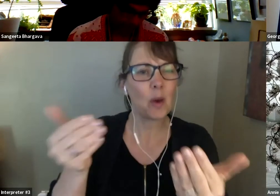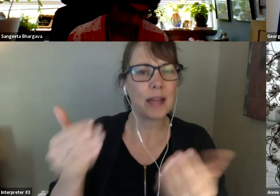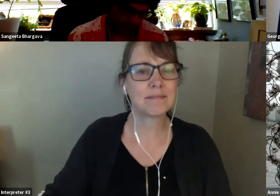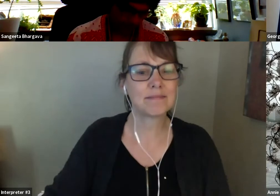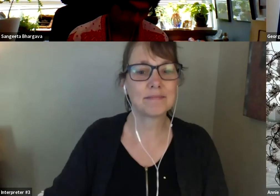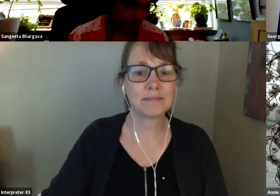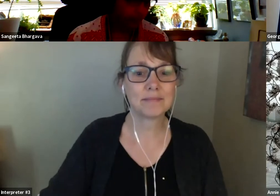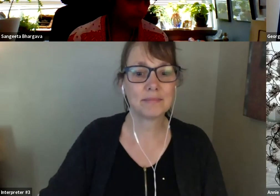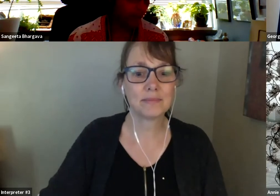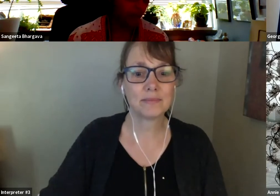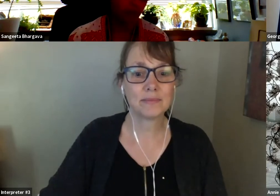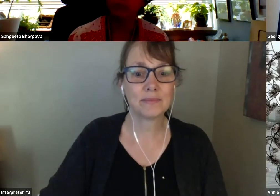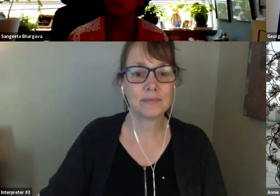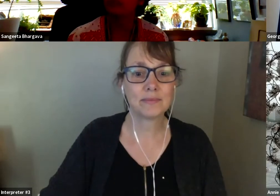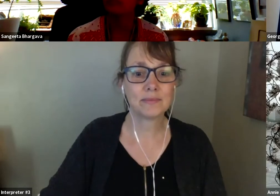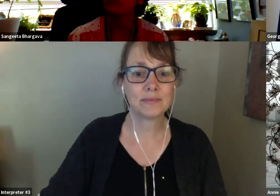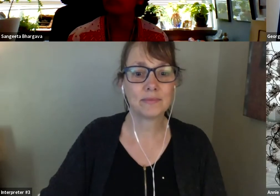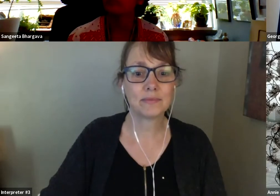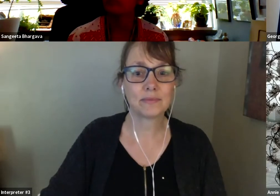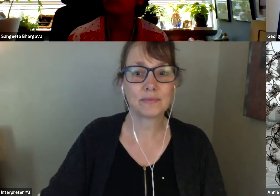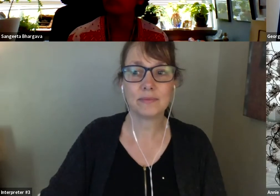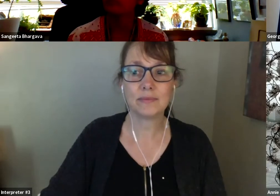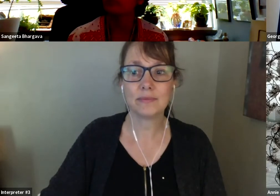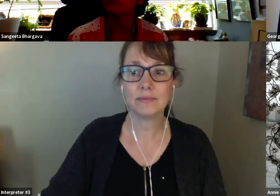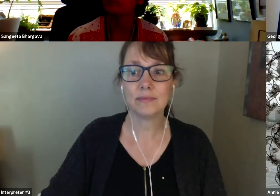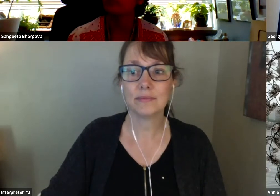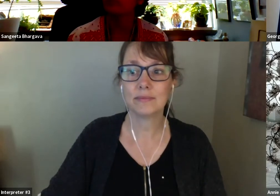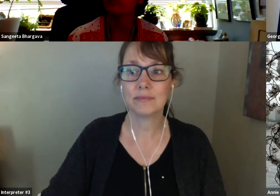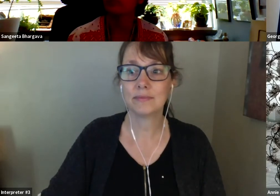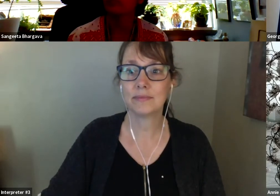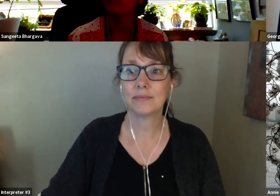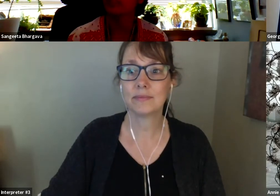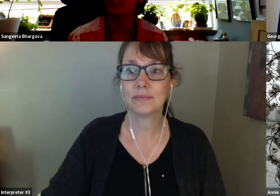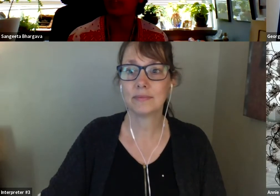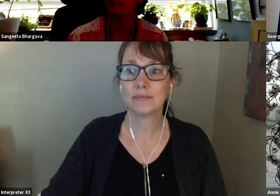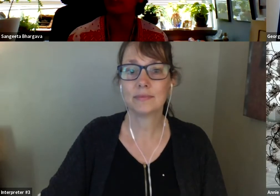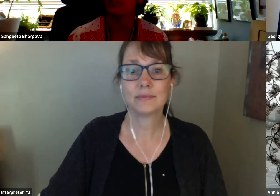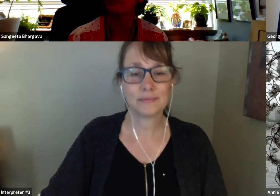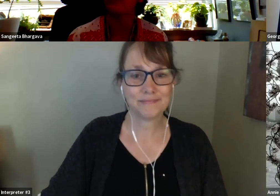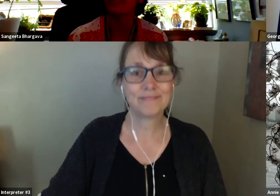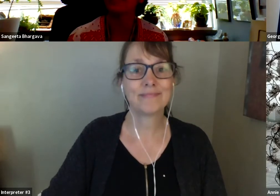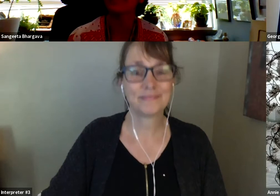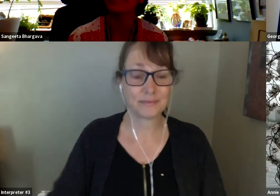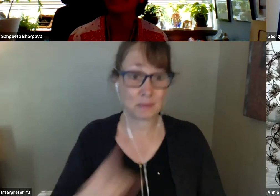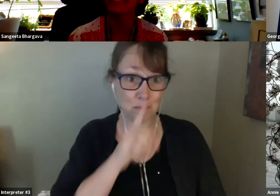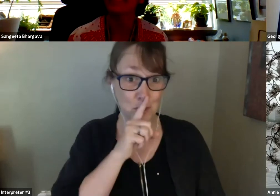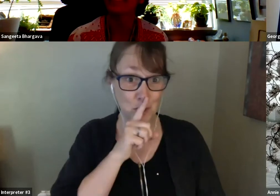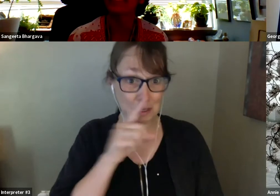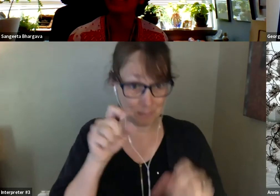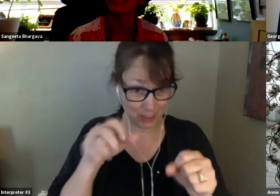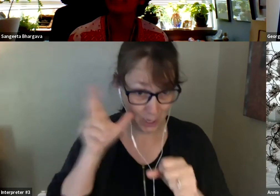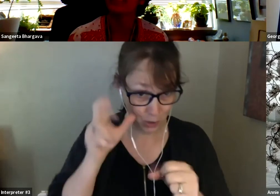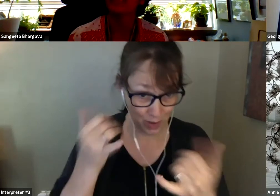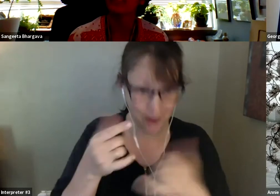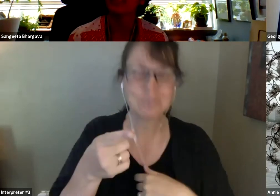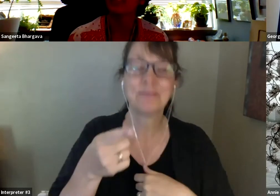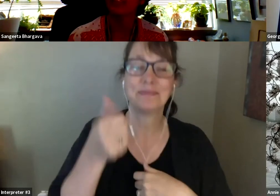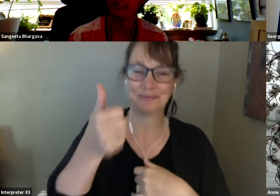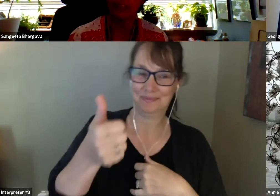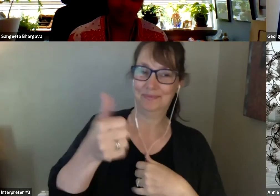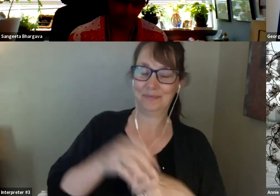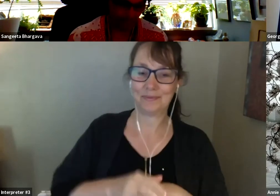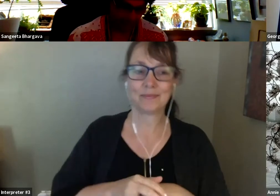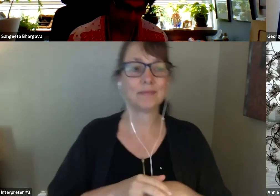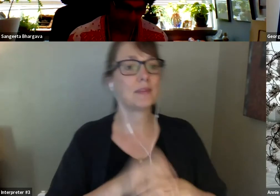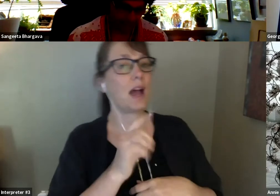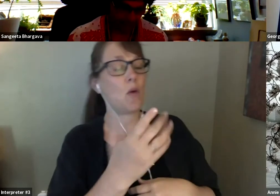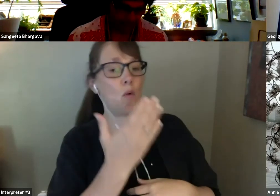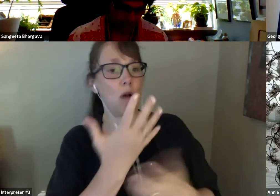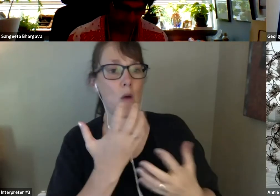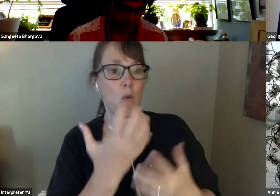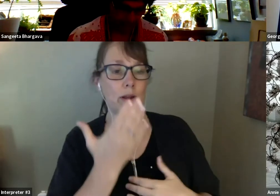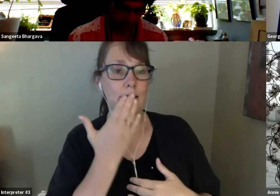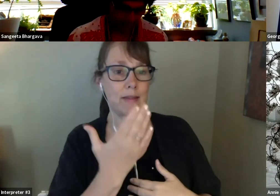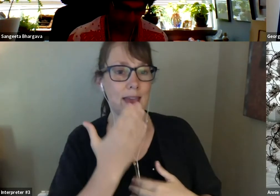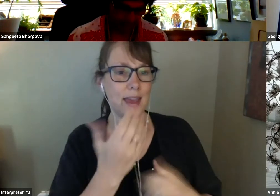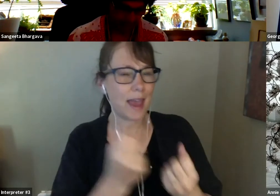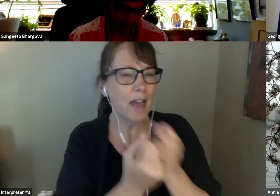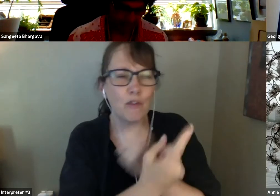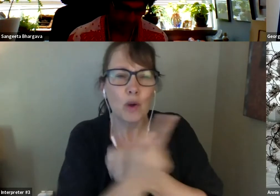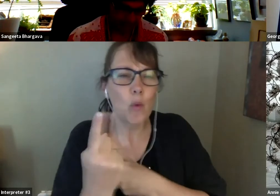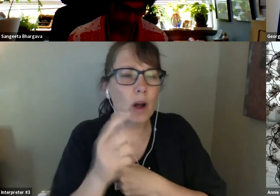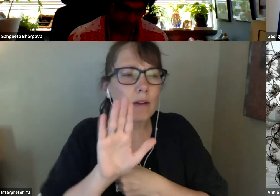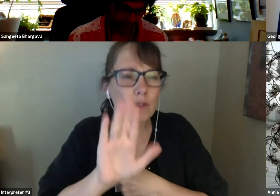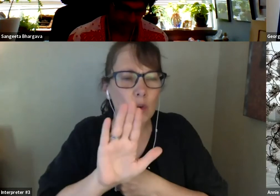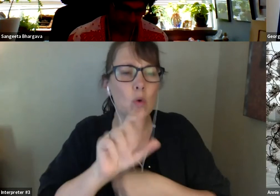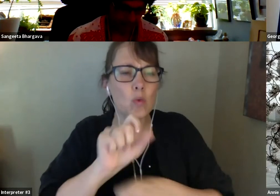I want to thank everybody for what they’ve done over this topic over